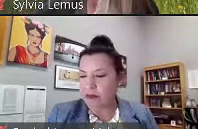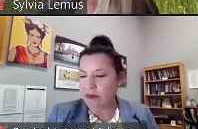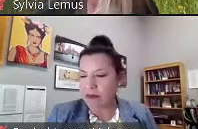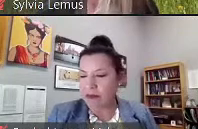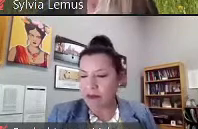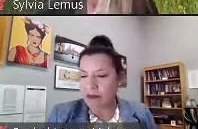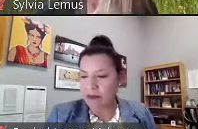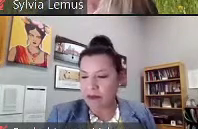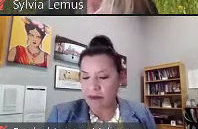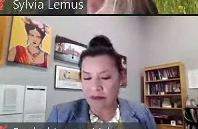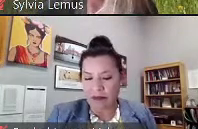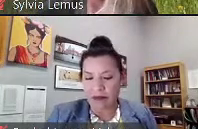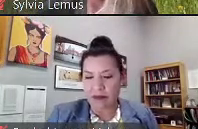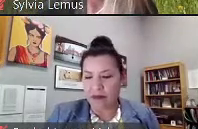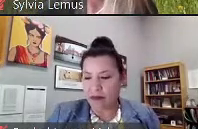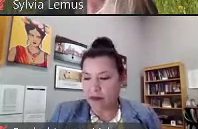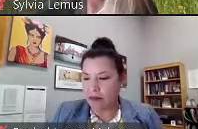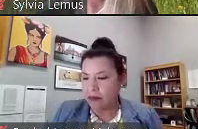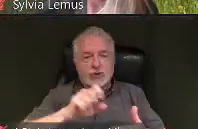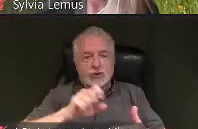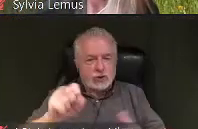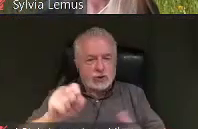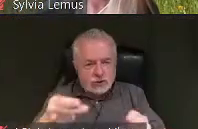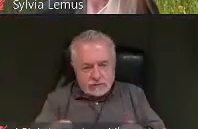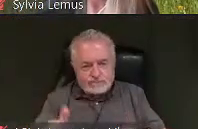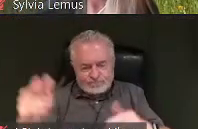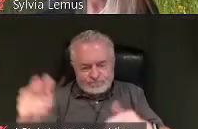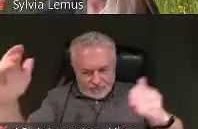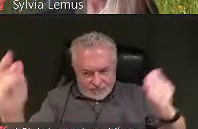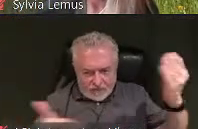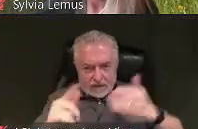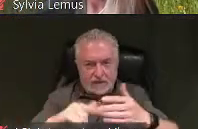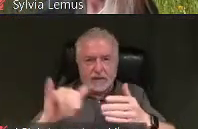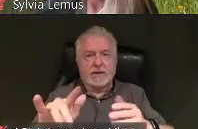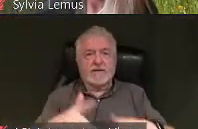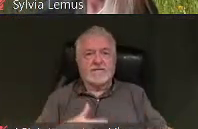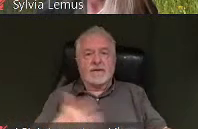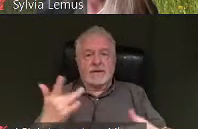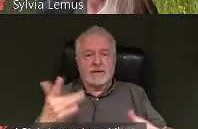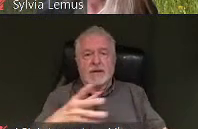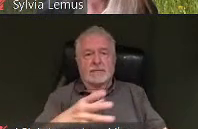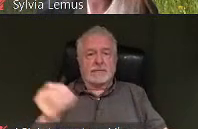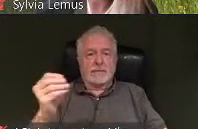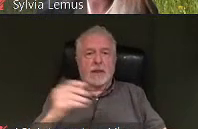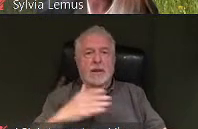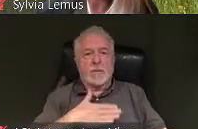Sylvia then that she invited us to this event and I appreciate it.